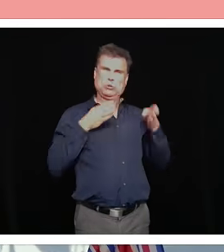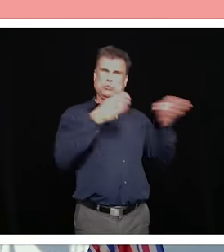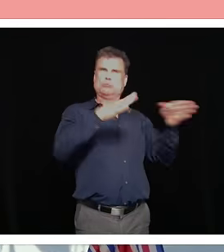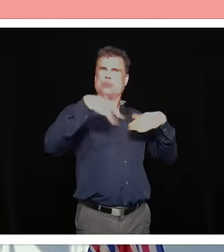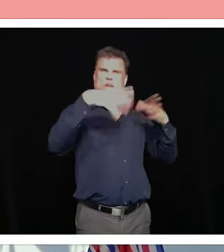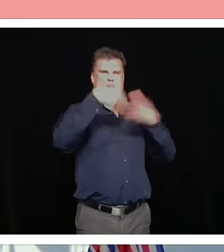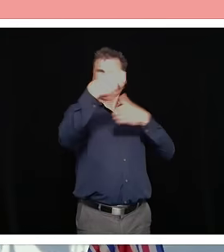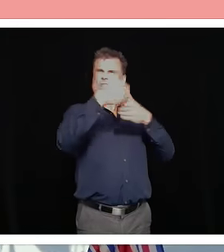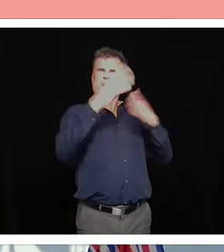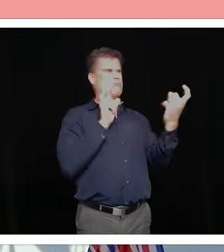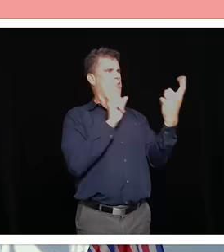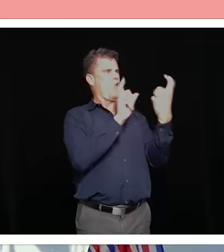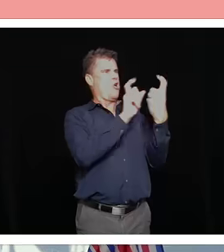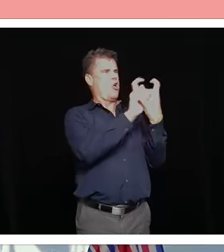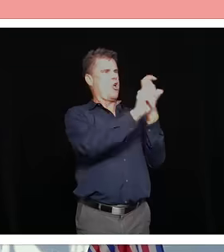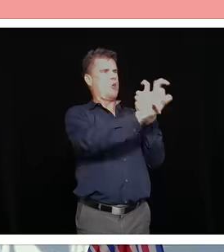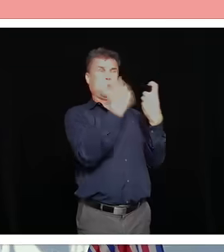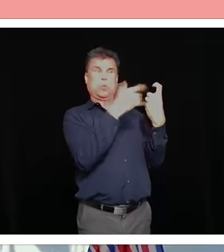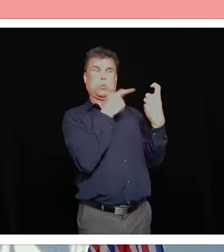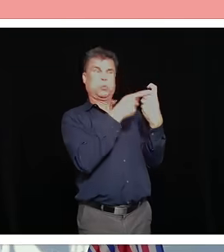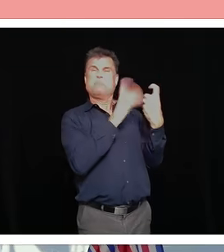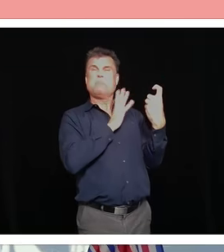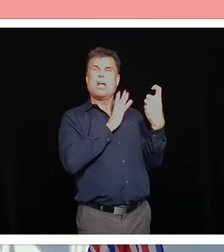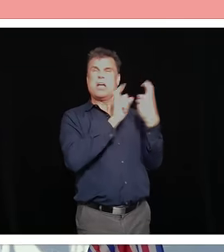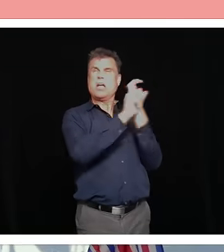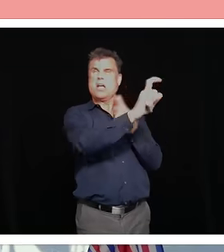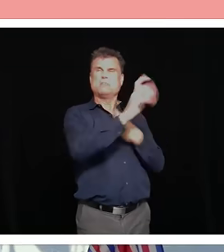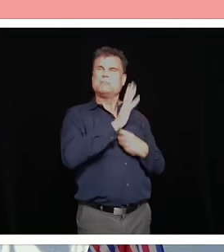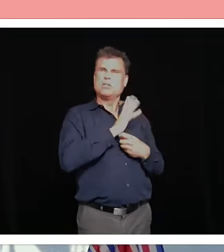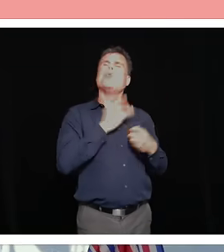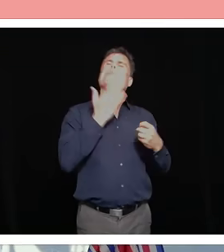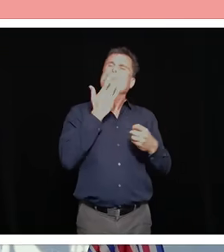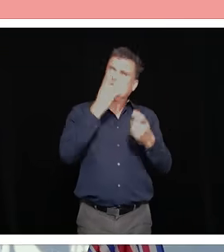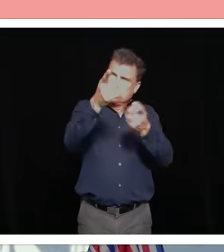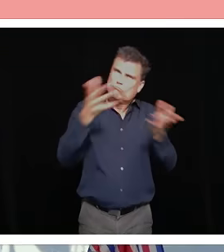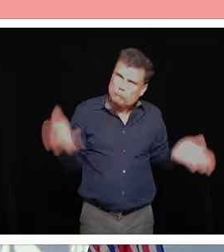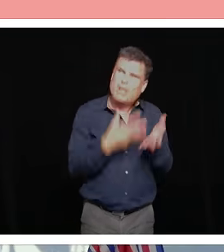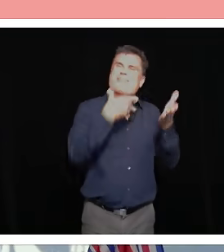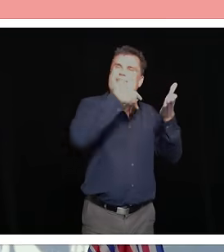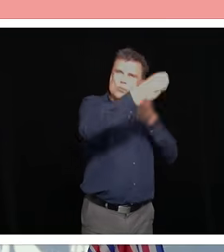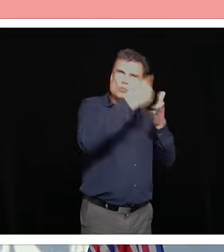and that is what we need to focus on now. We are at that limit.